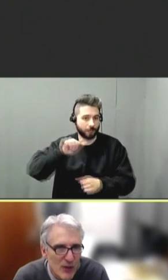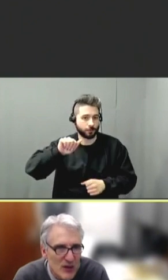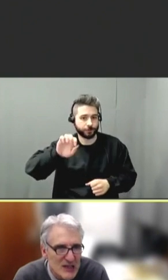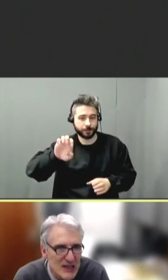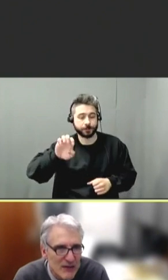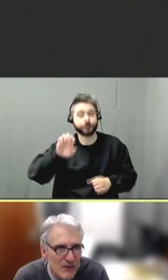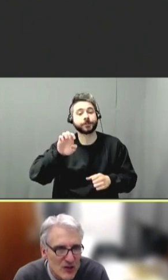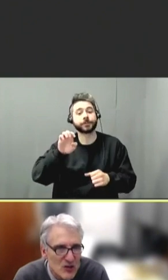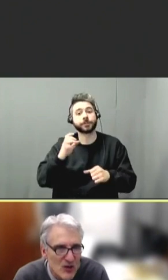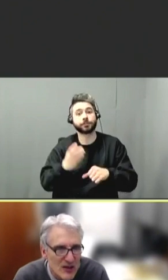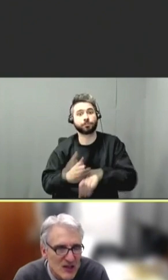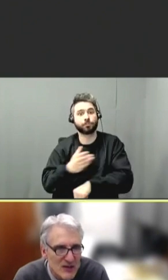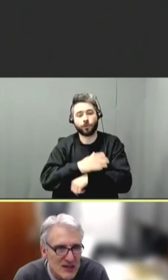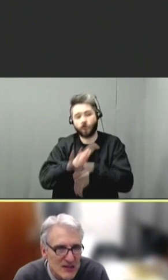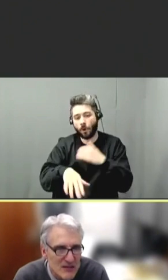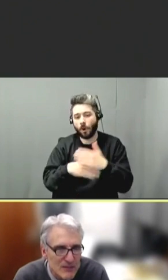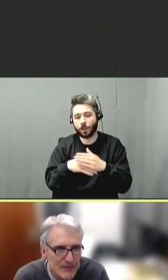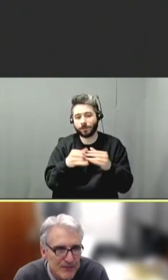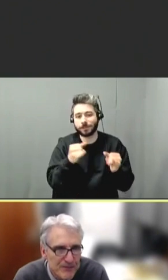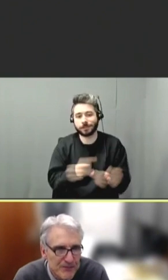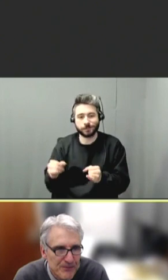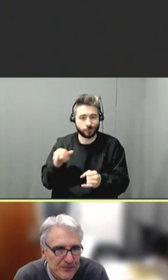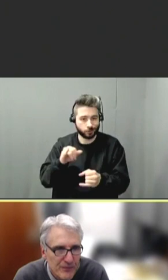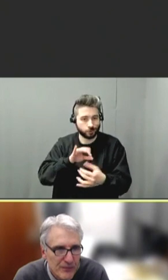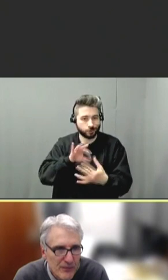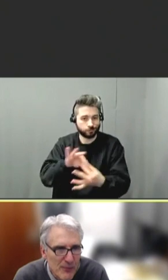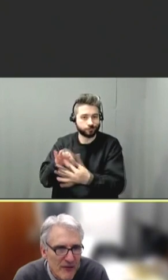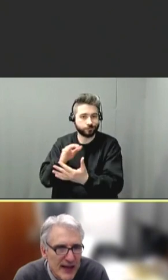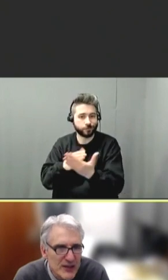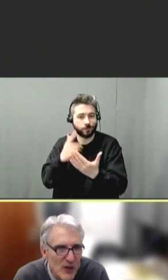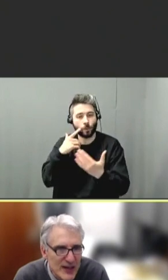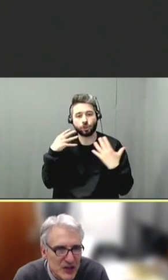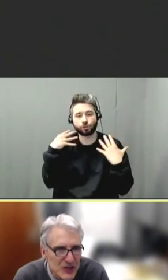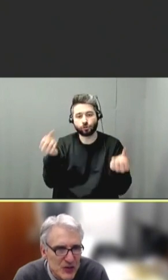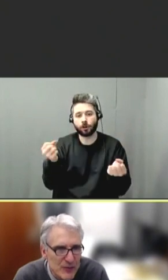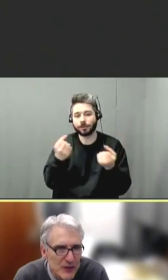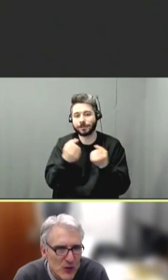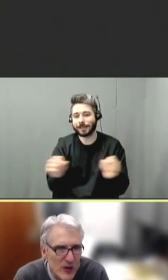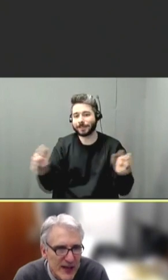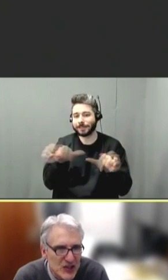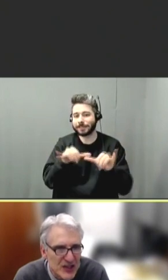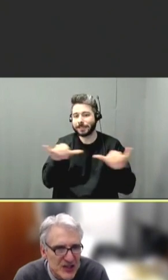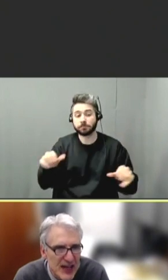components needed for a strong safety system. Provide direction to improve coordination and